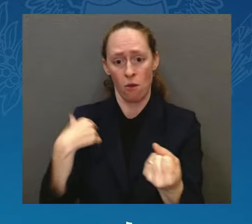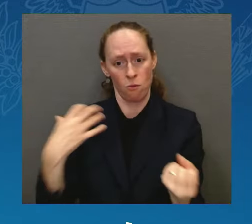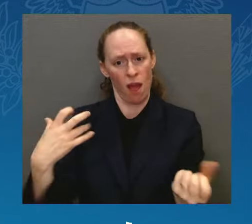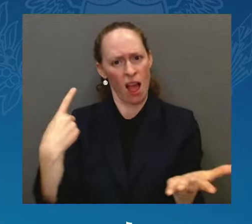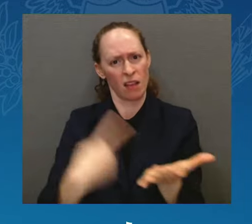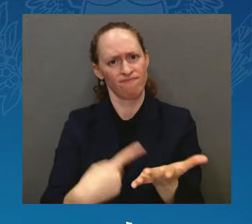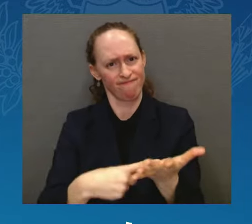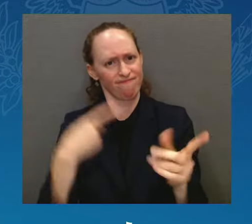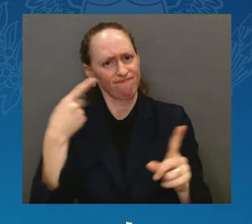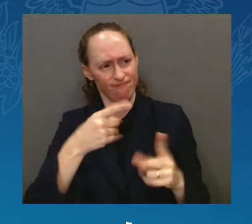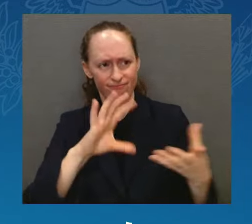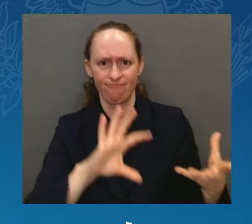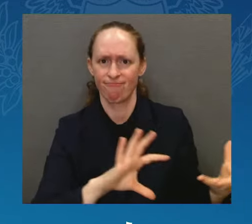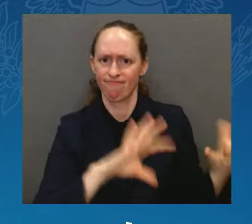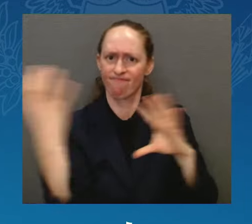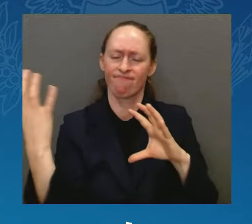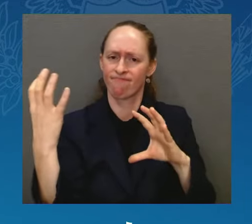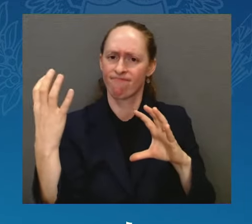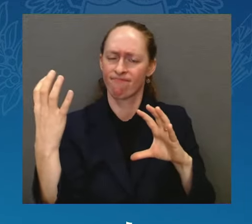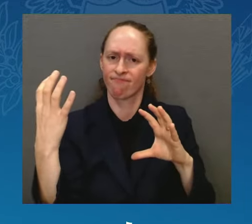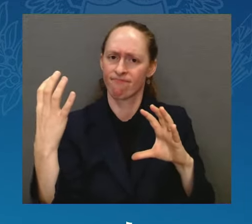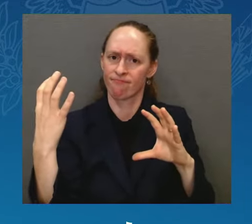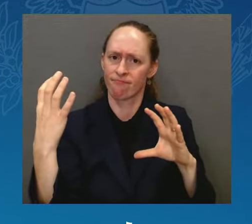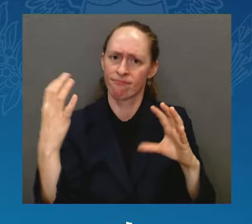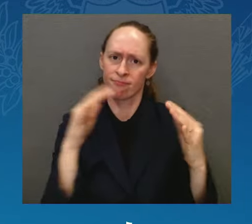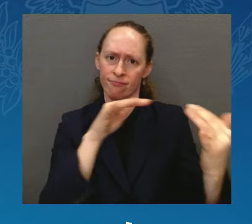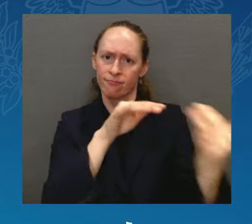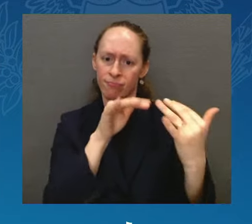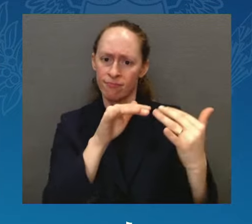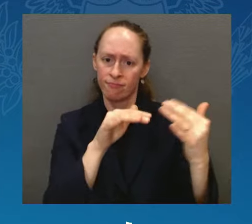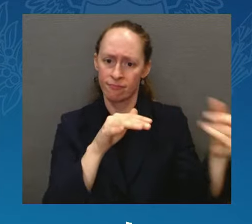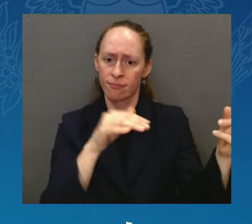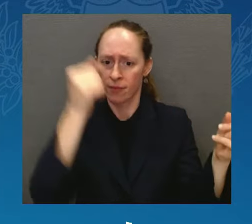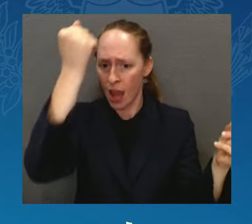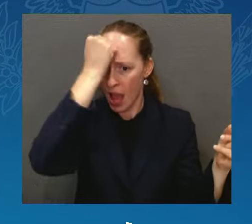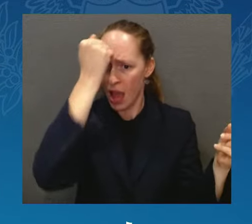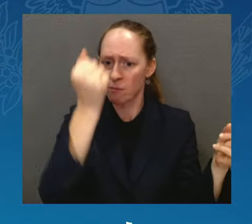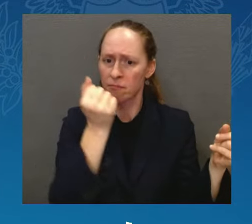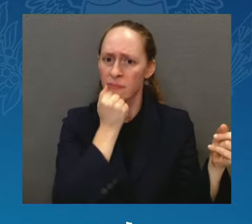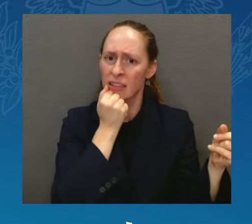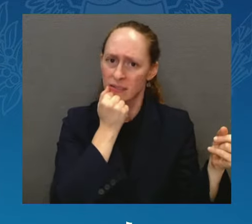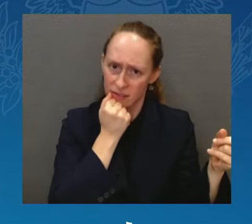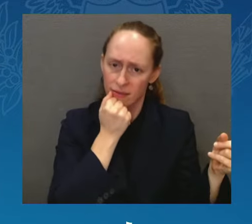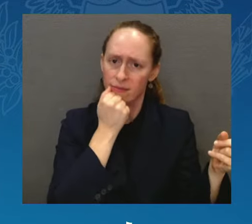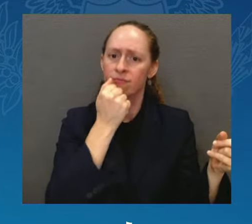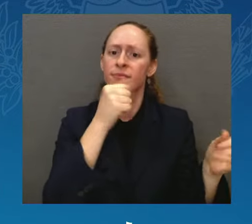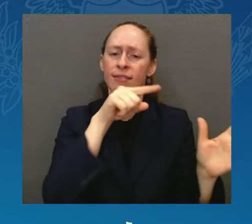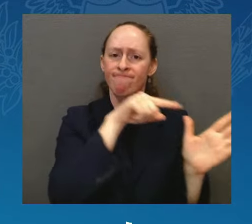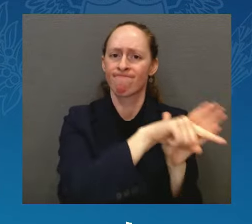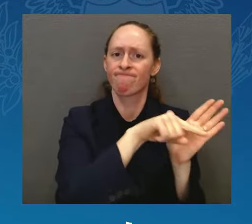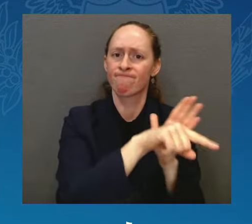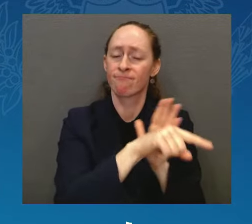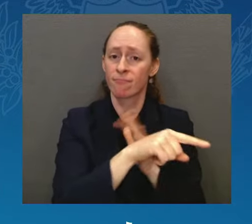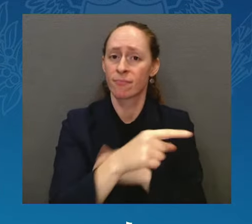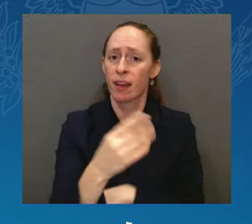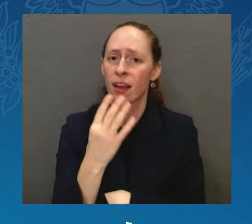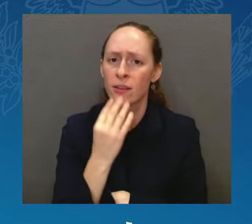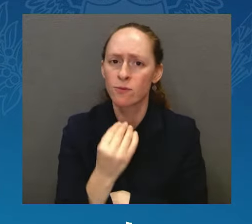of the brutal Hamas terrorist attacks in Israel. What we are witnessing in the region today is devastating.